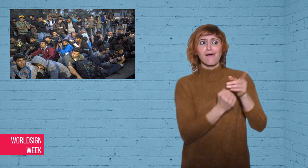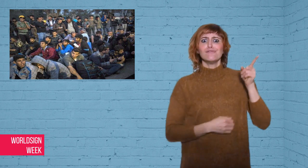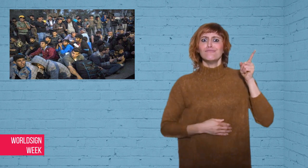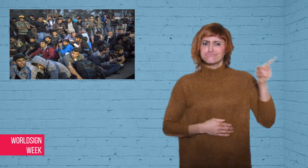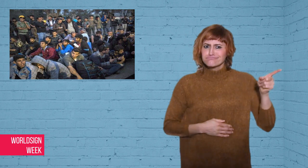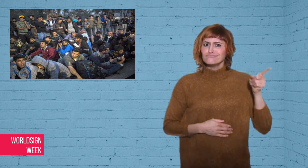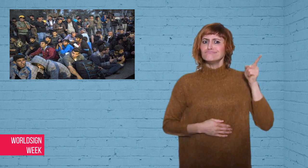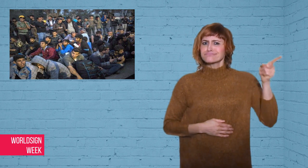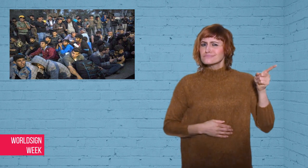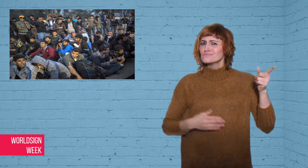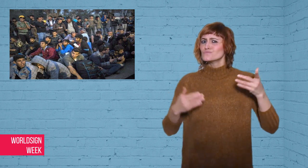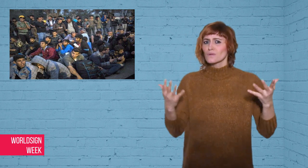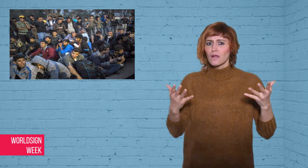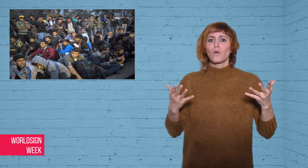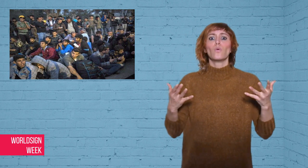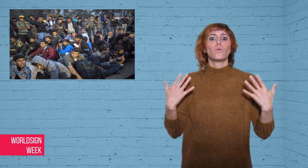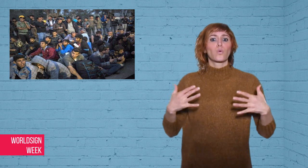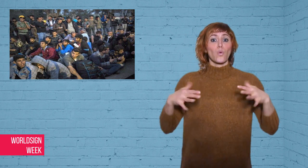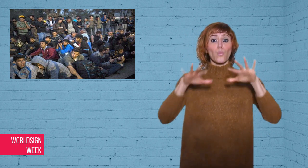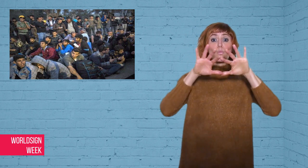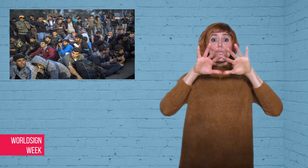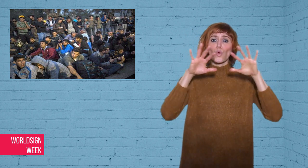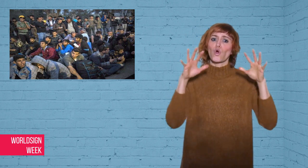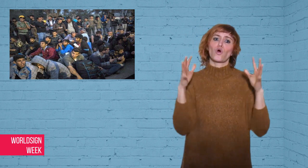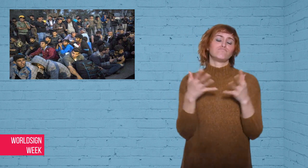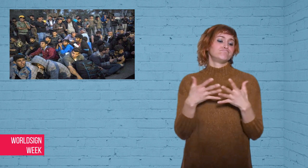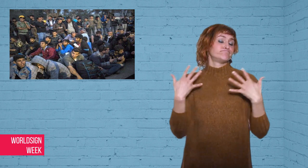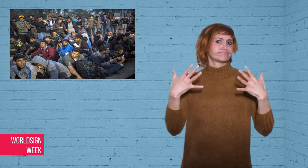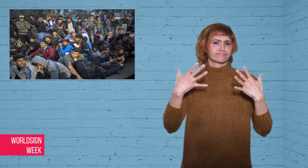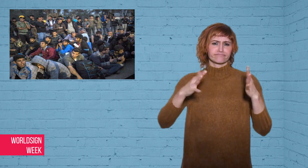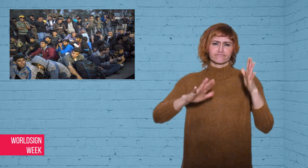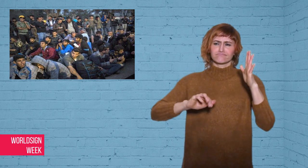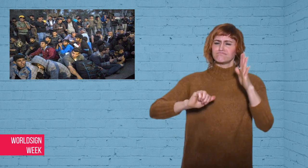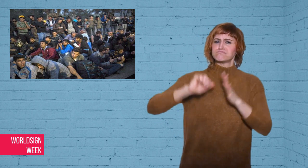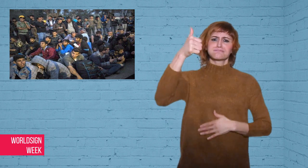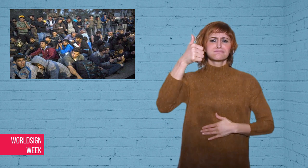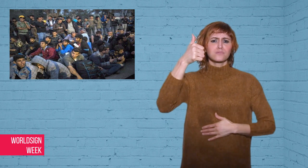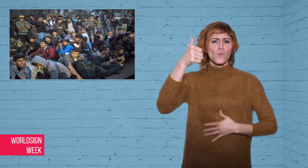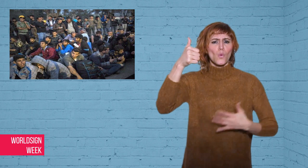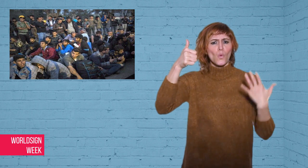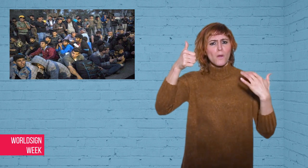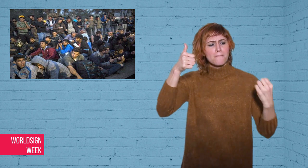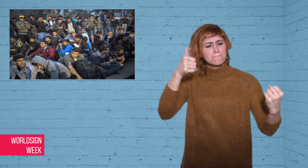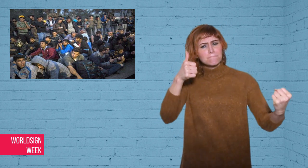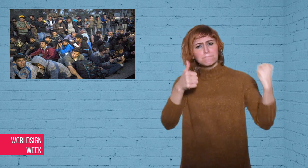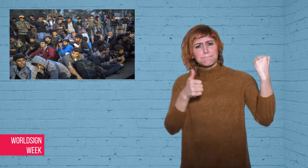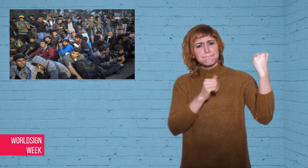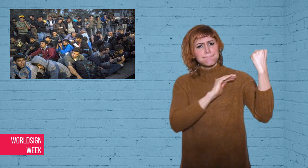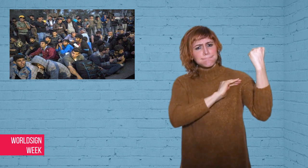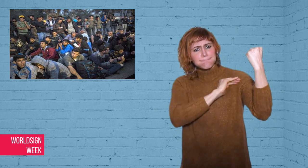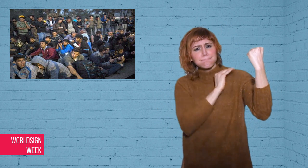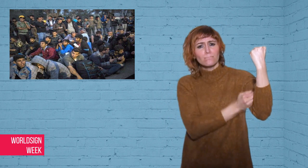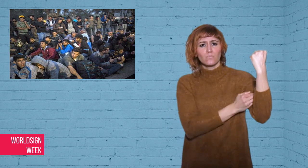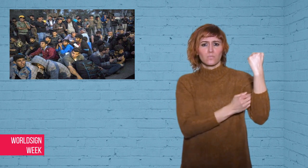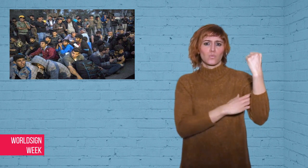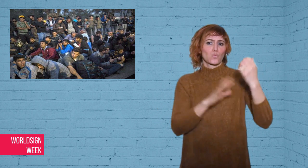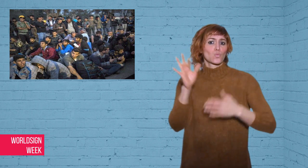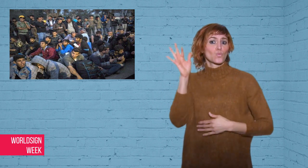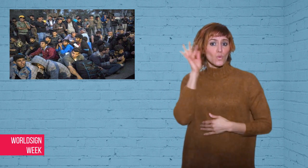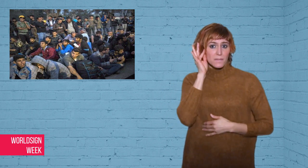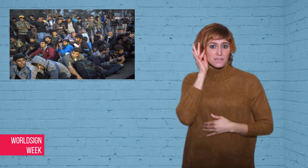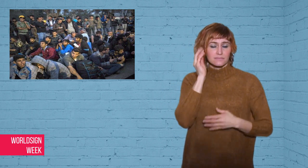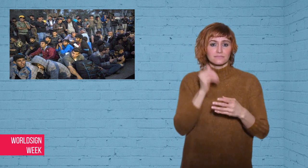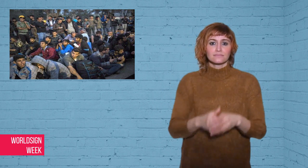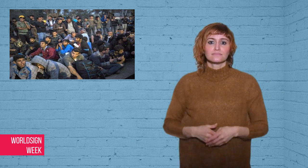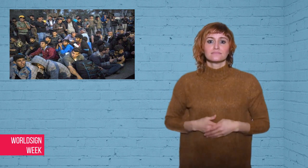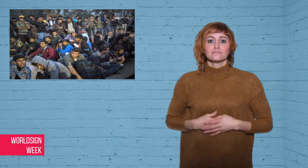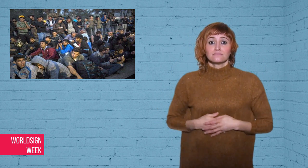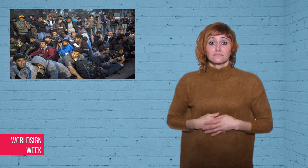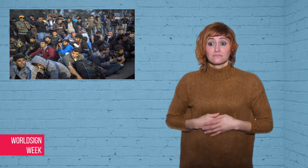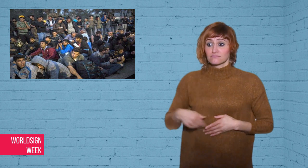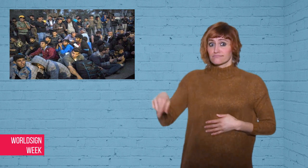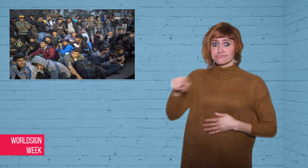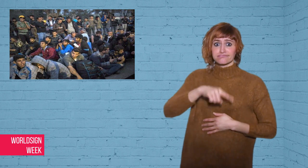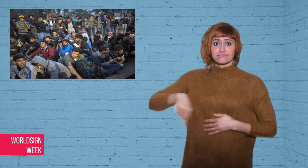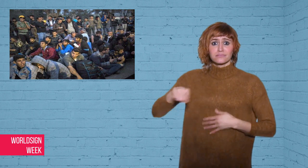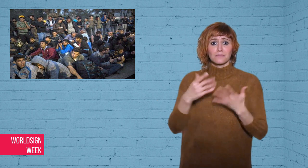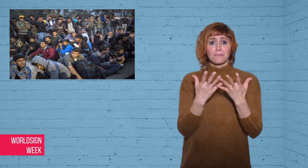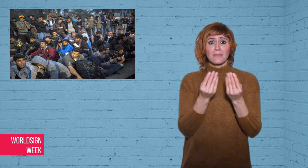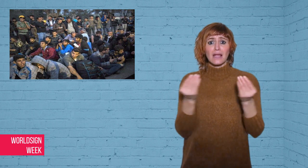as a pillar of stability for Germany.